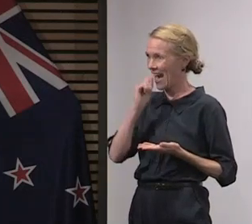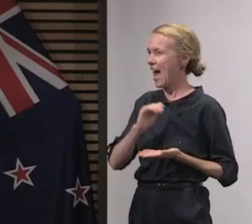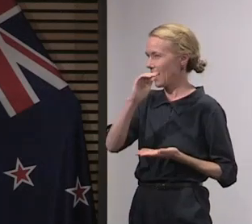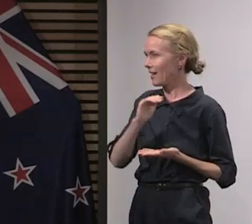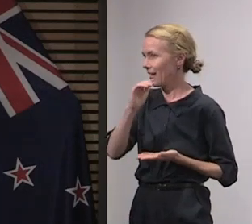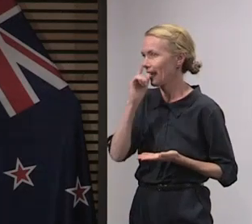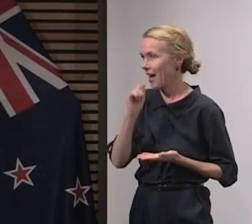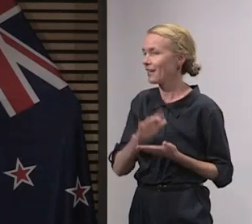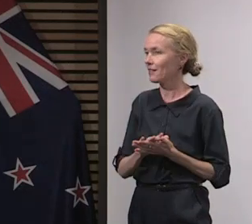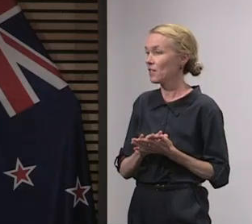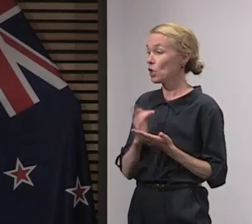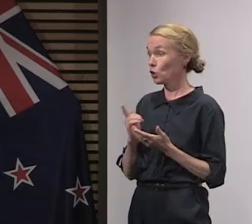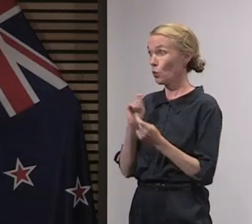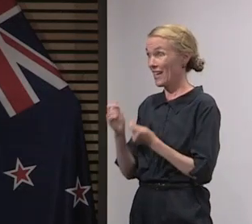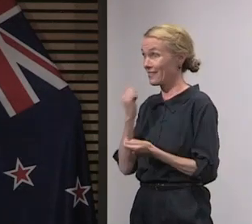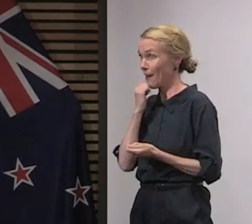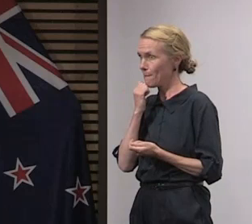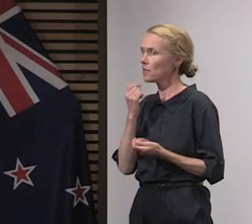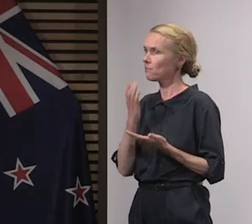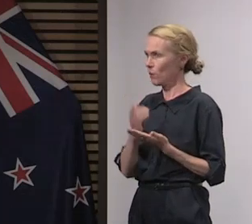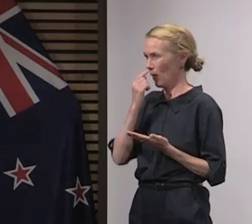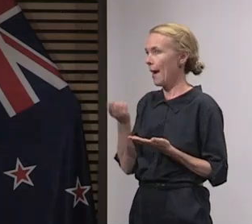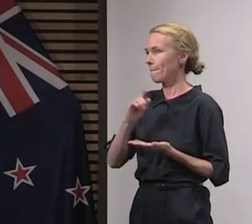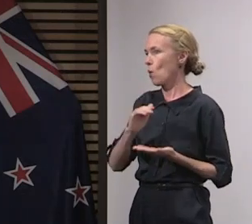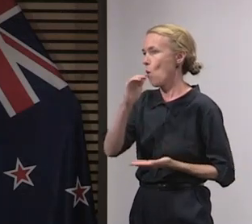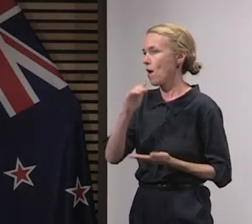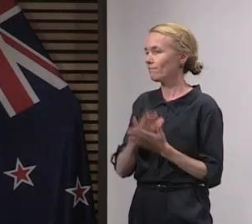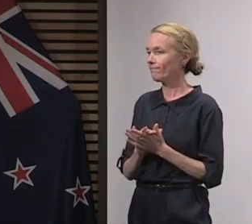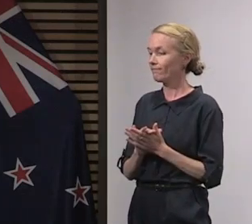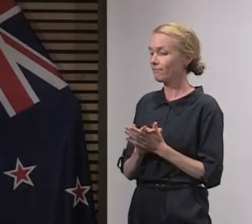to increase and remains ahead